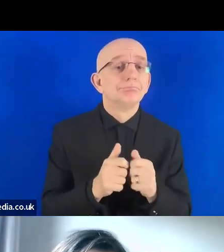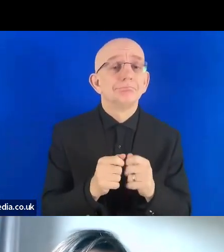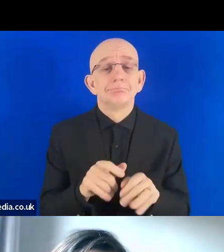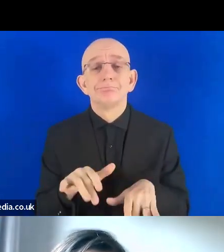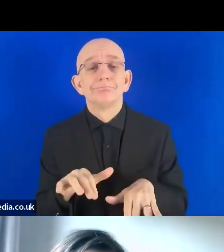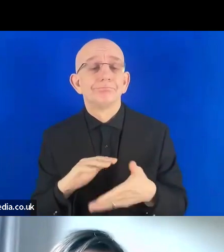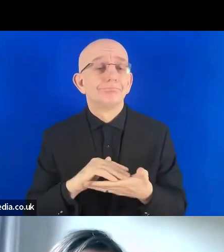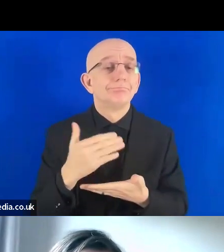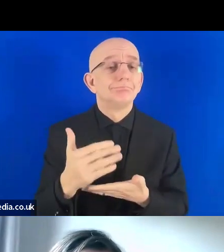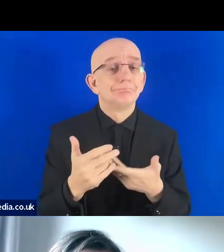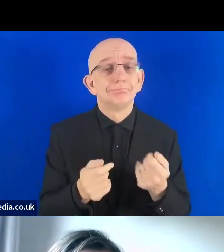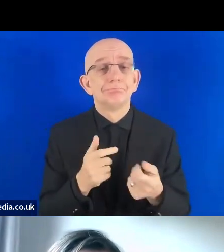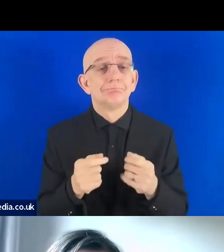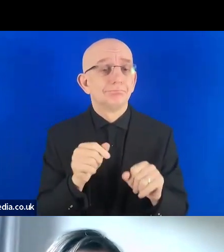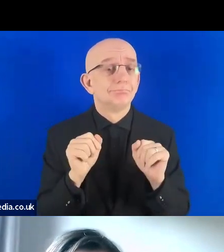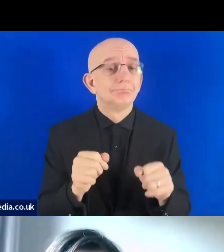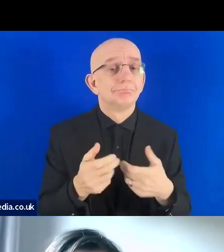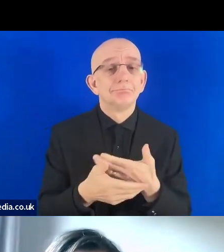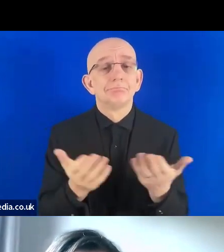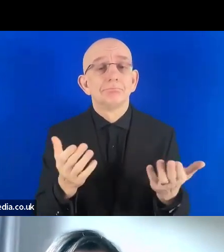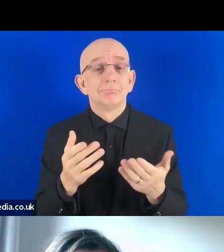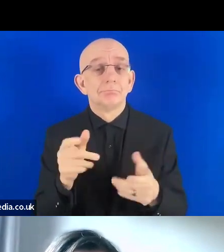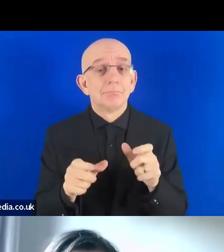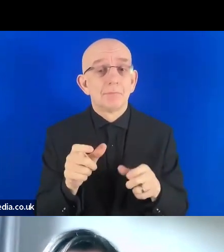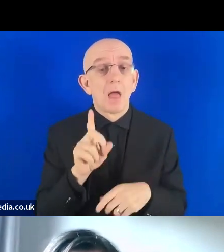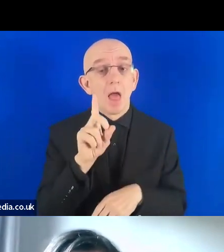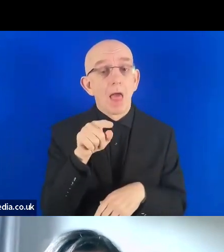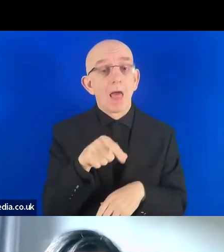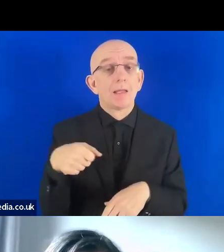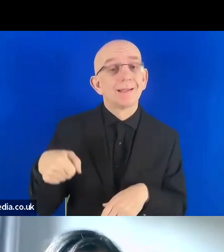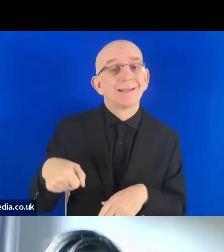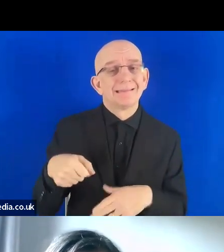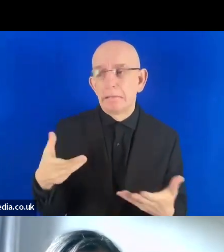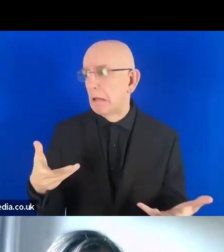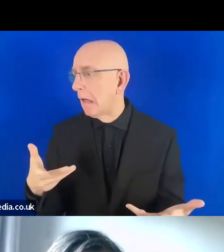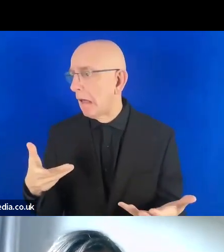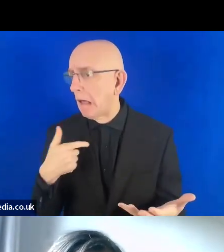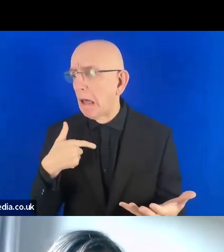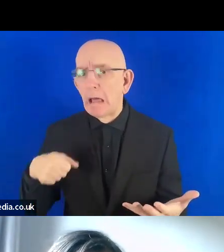to help if you've lost luggage and you might need some clothes. You know, all of that. Will be there.